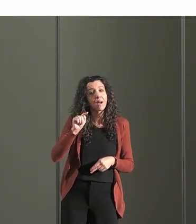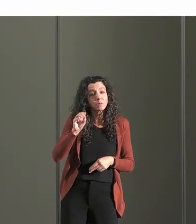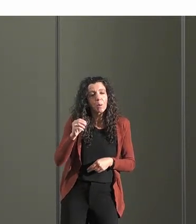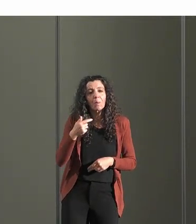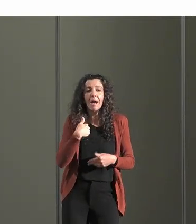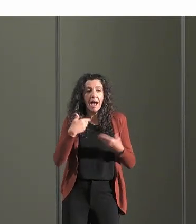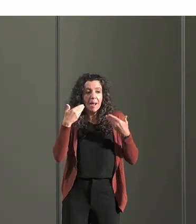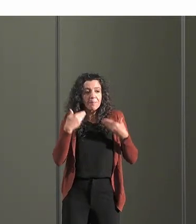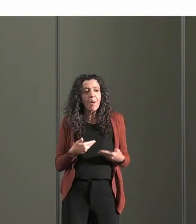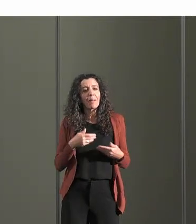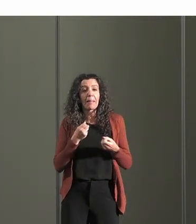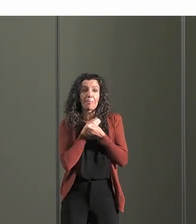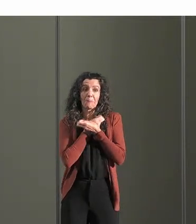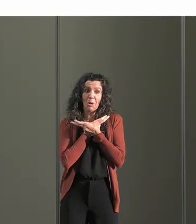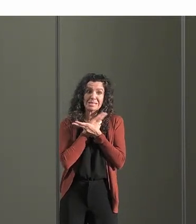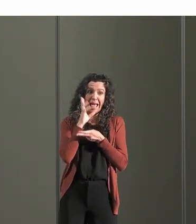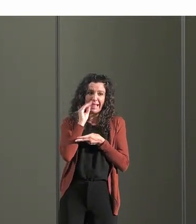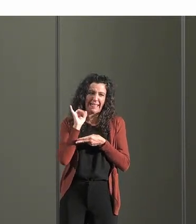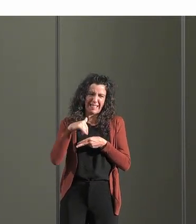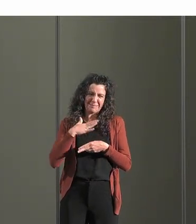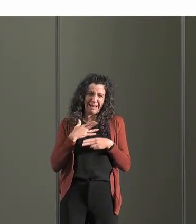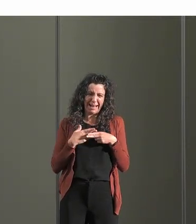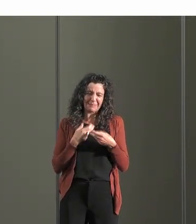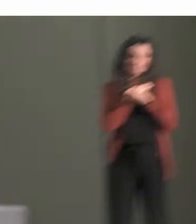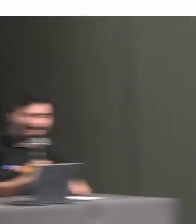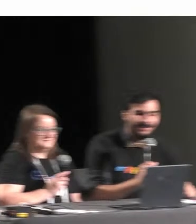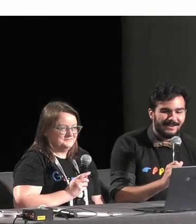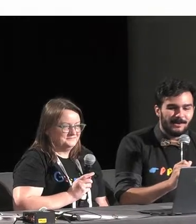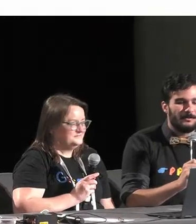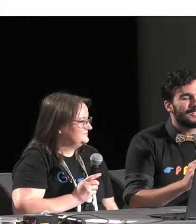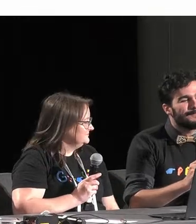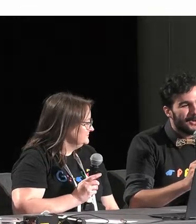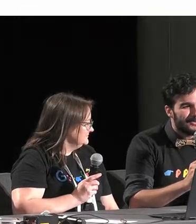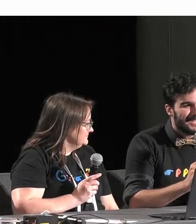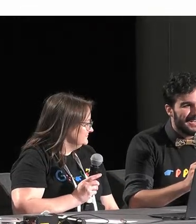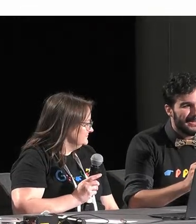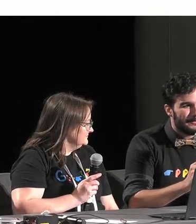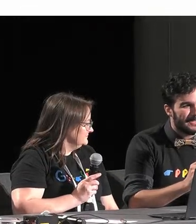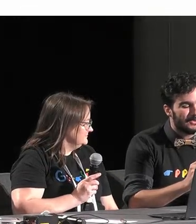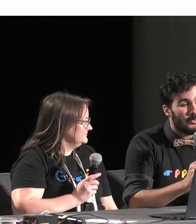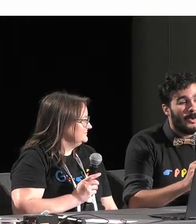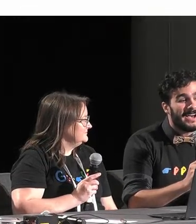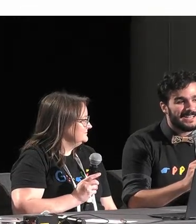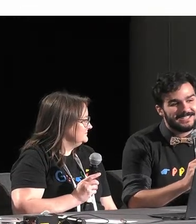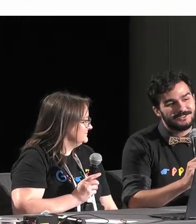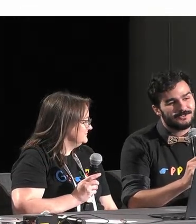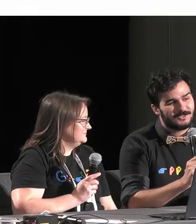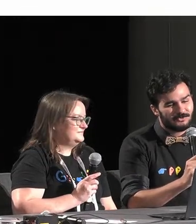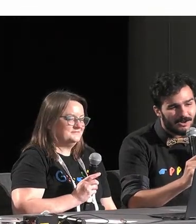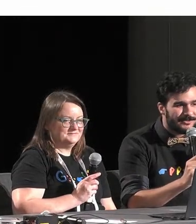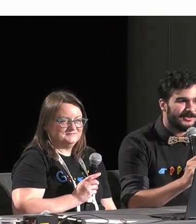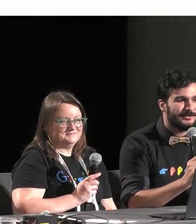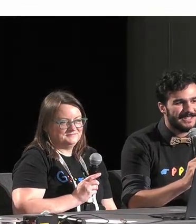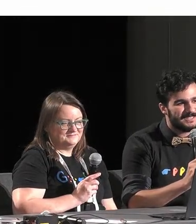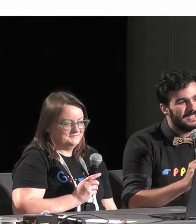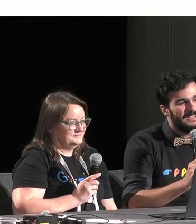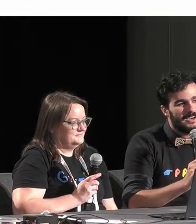≫ PERRIN: Thank you for getting up early. My name is Perrin Anto I'm the bow tie guy. I'm currently wearing a